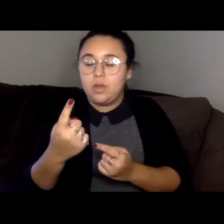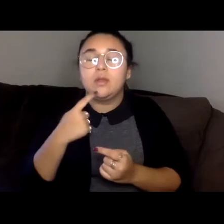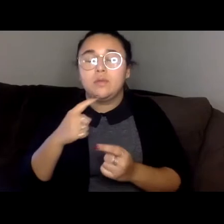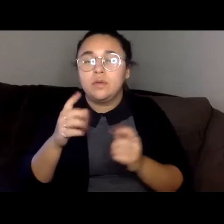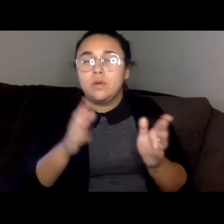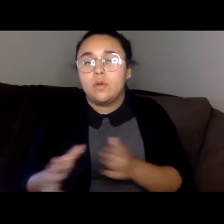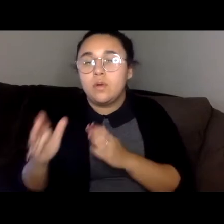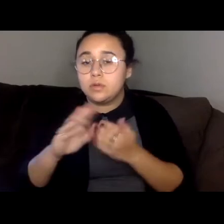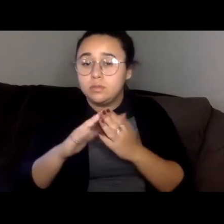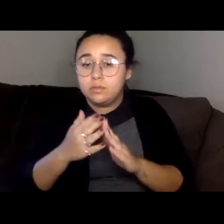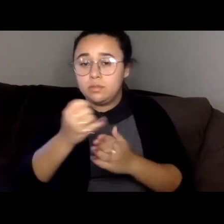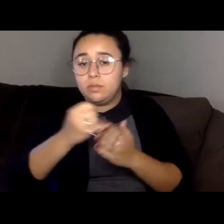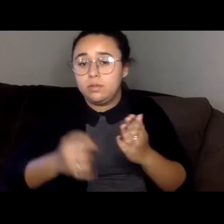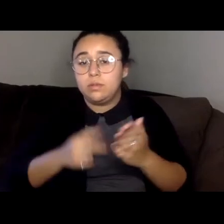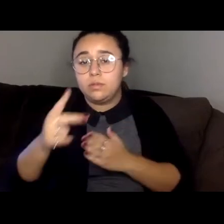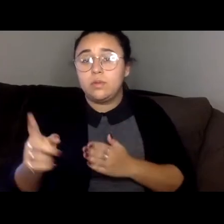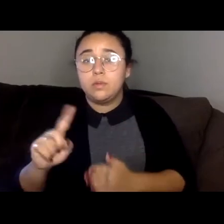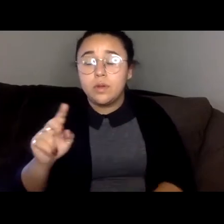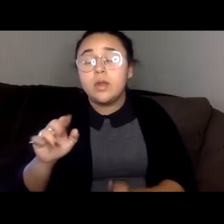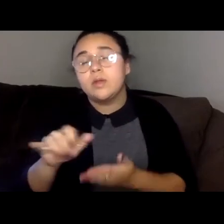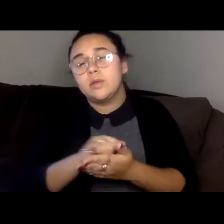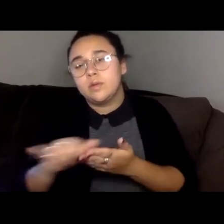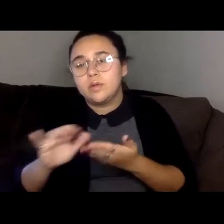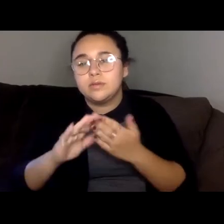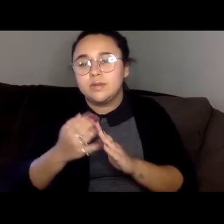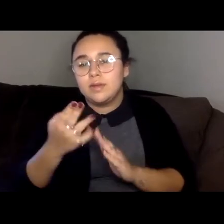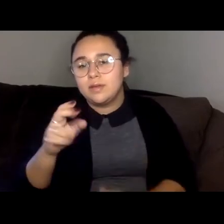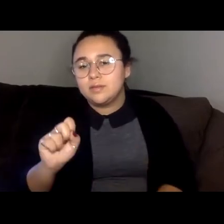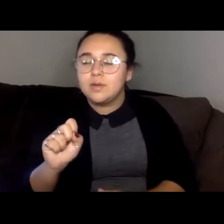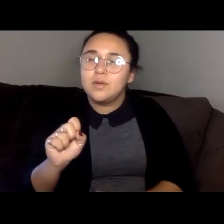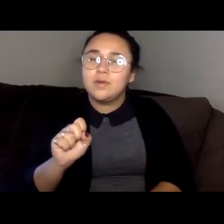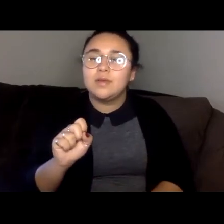programming in New York City High Schools and senior centers, We run fellowship programs